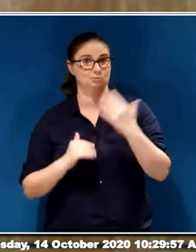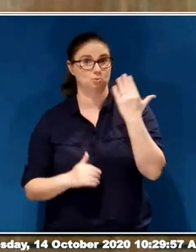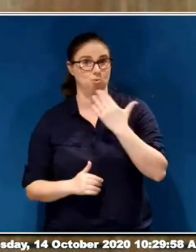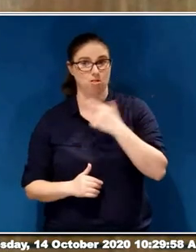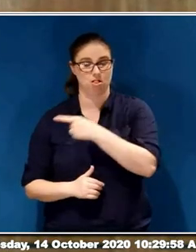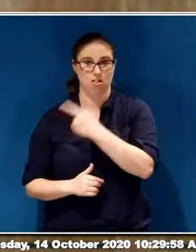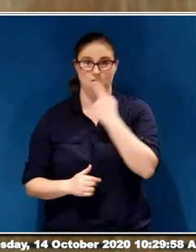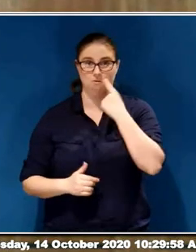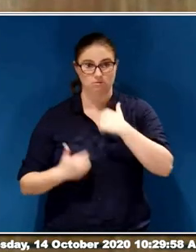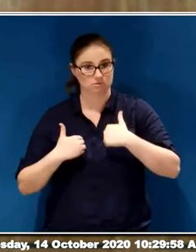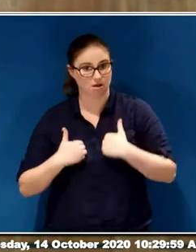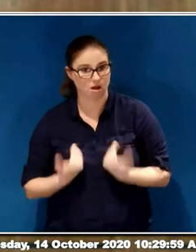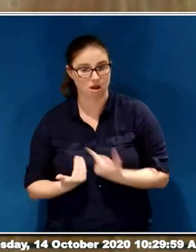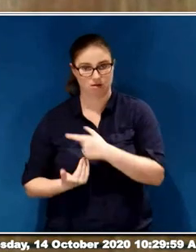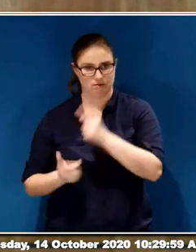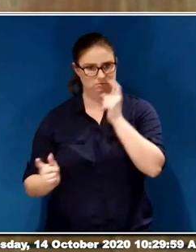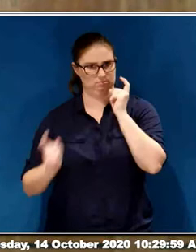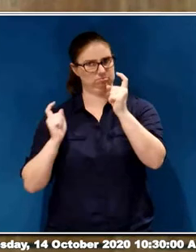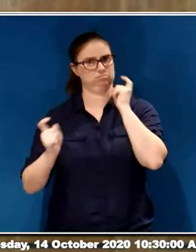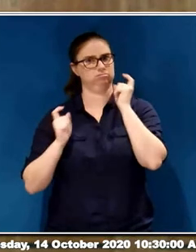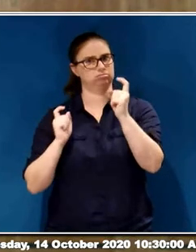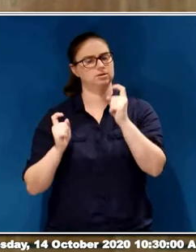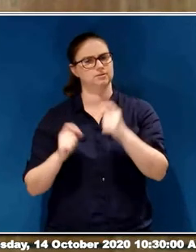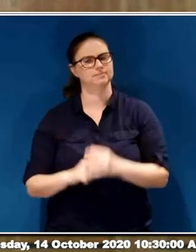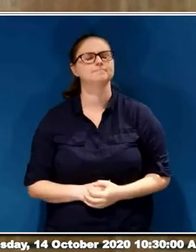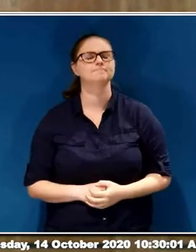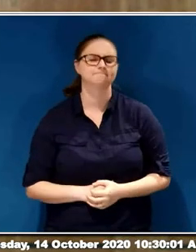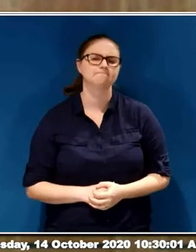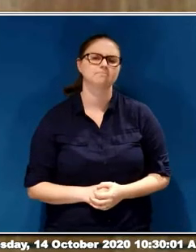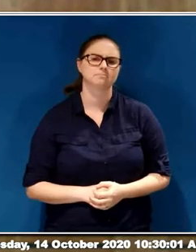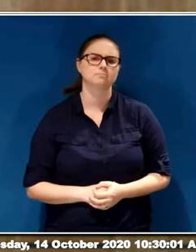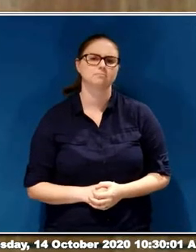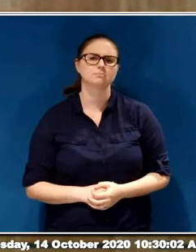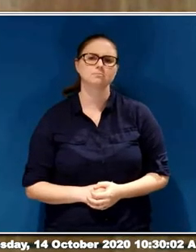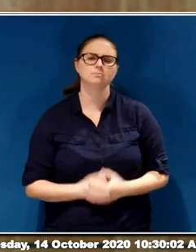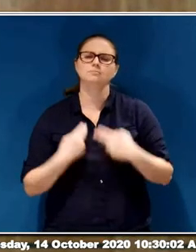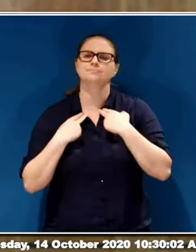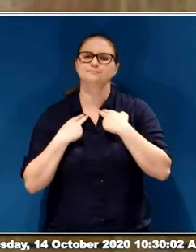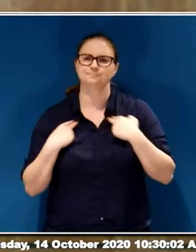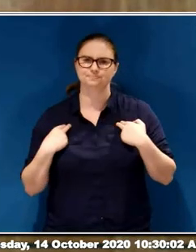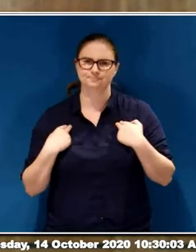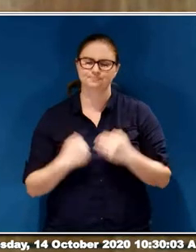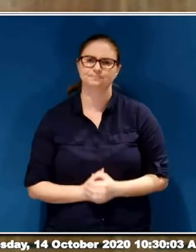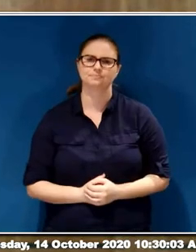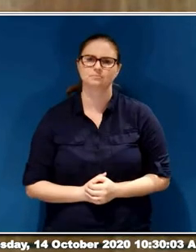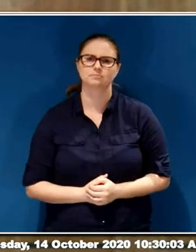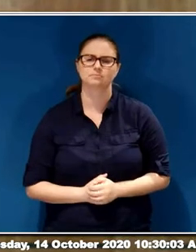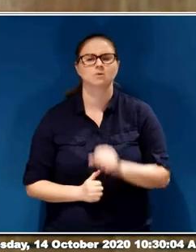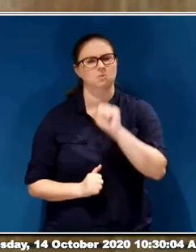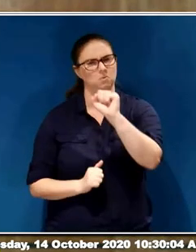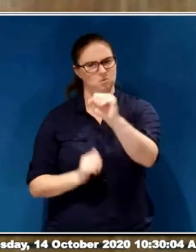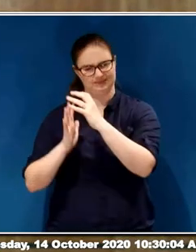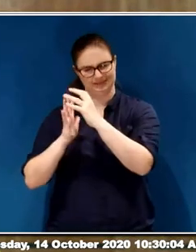In your statement you say that by April 2018, Kobe was only